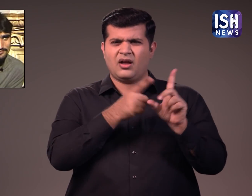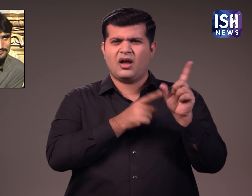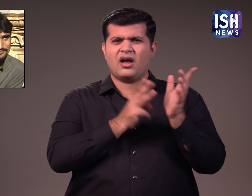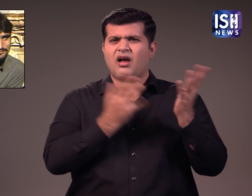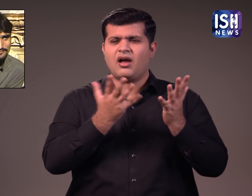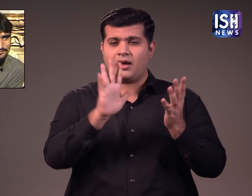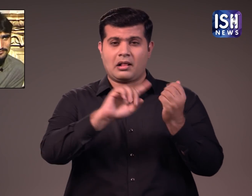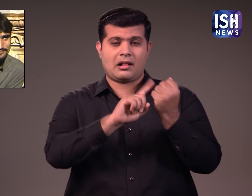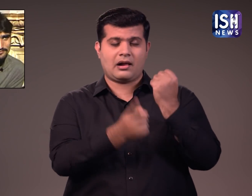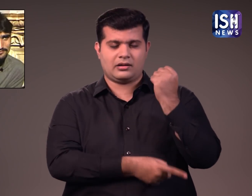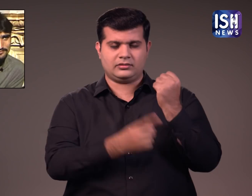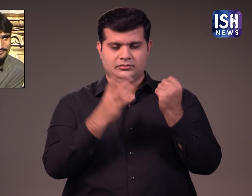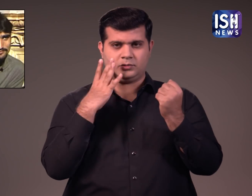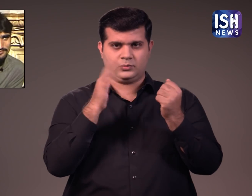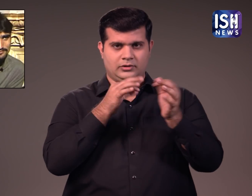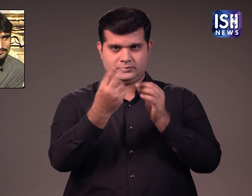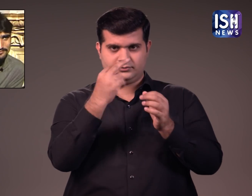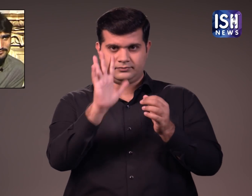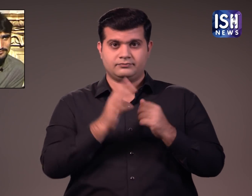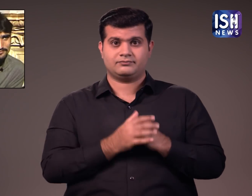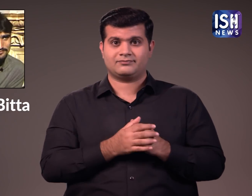I will tell you about Yasin Malik later.